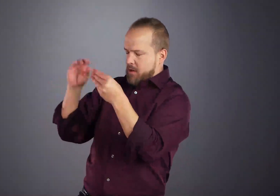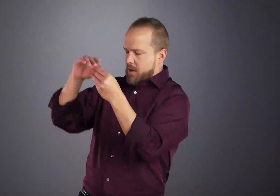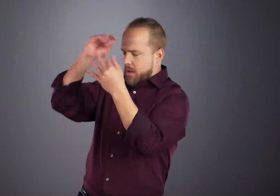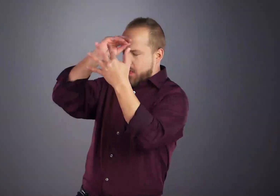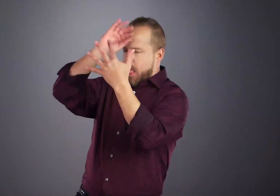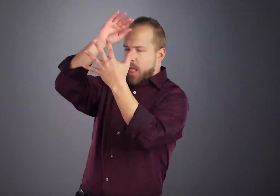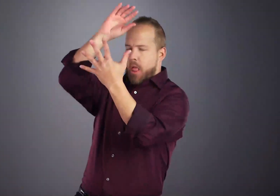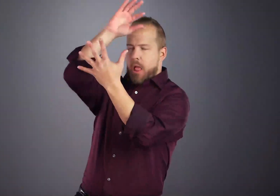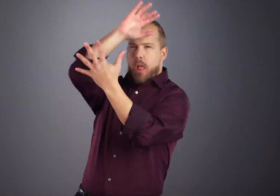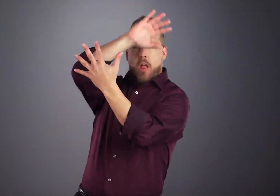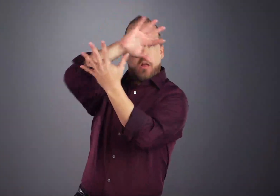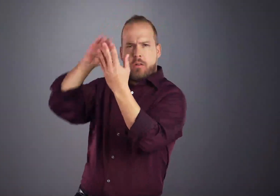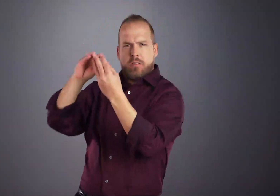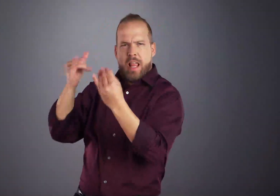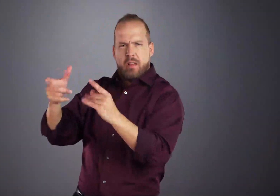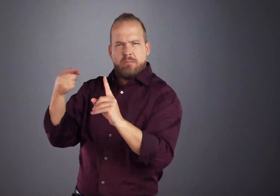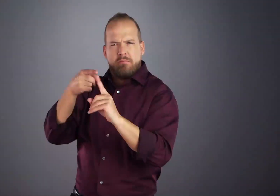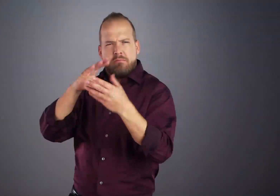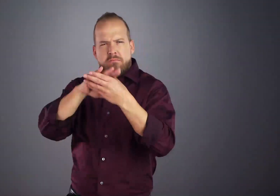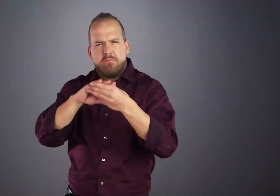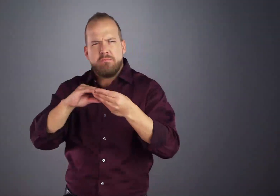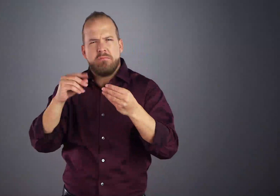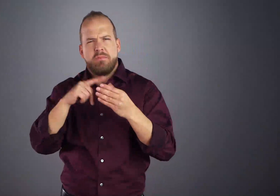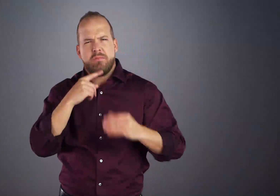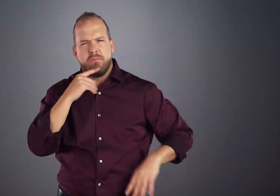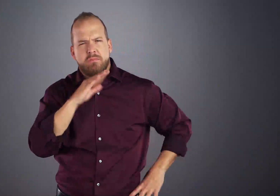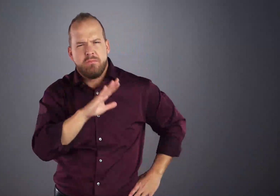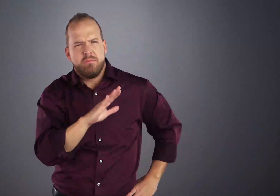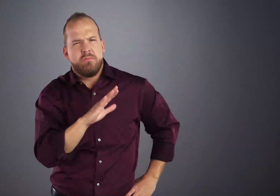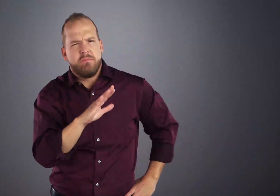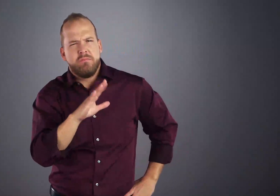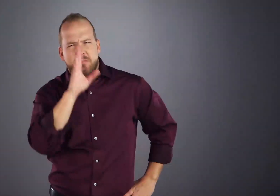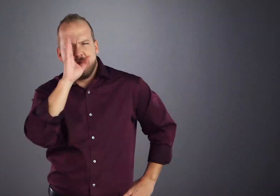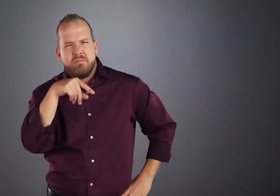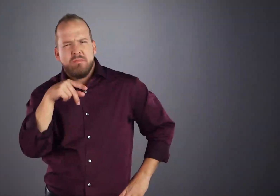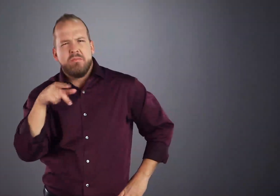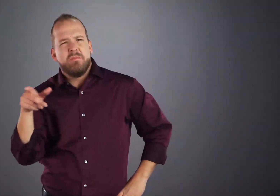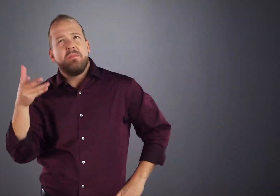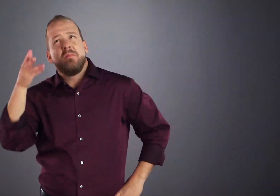But my friend sat before me, and he made the point-blank declaration